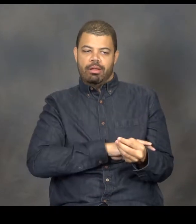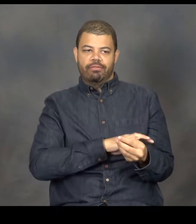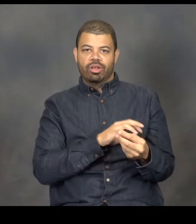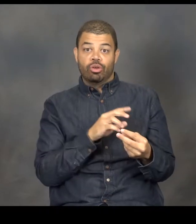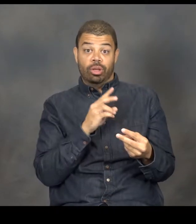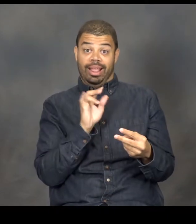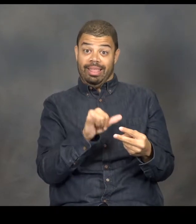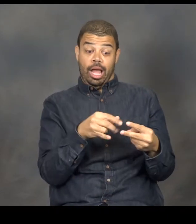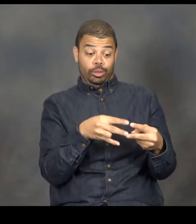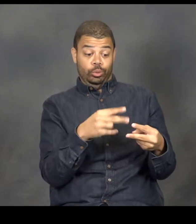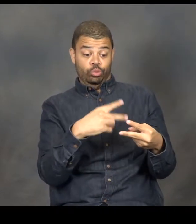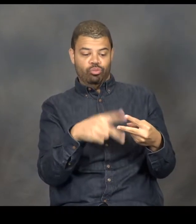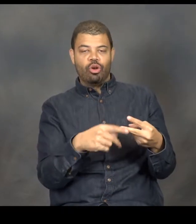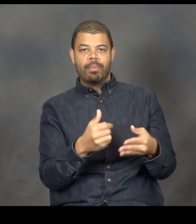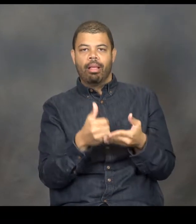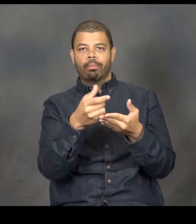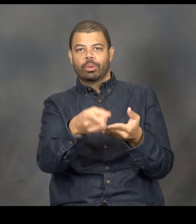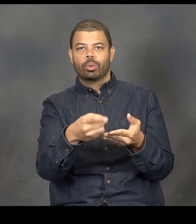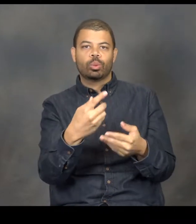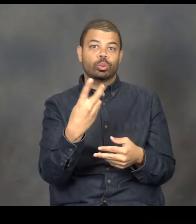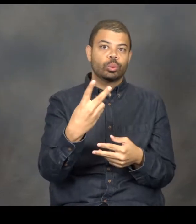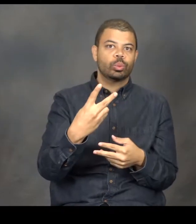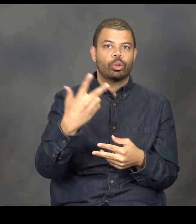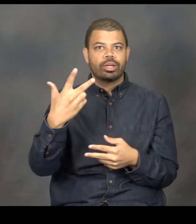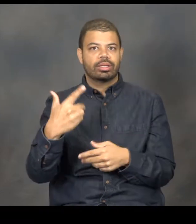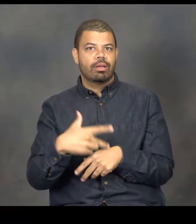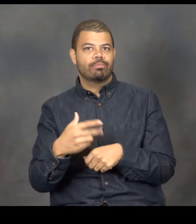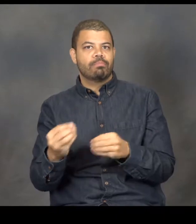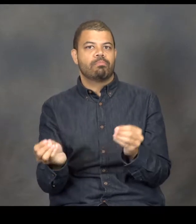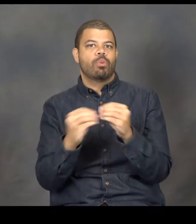And we believe that all of these programs work together synergistically so that, you know, you're not really taking two steps ahead by using two programs of Community Action Duluth, you're maybe taking two and a half to three steps ahead. Thank you.